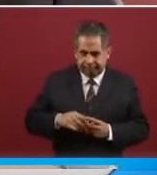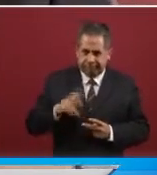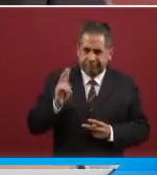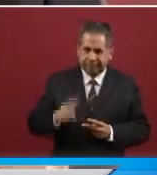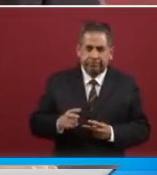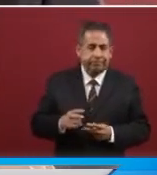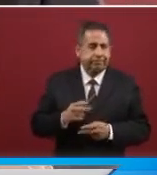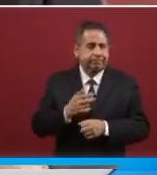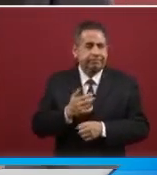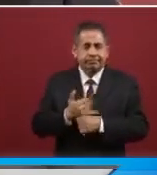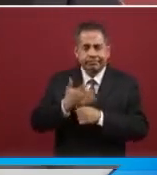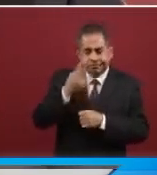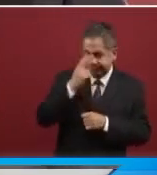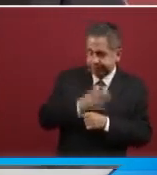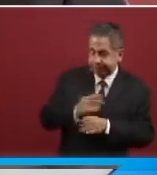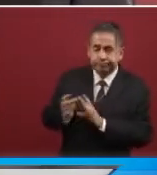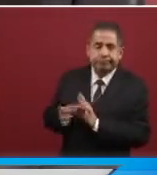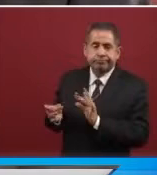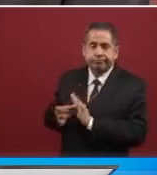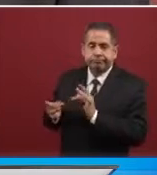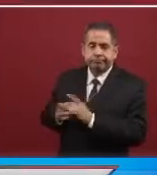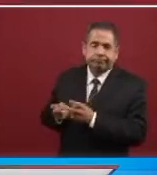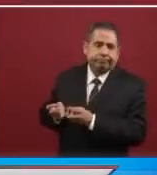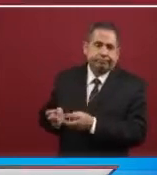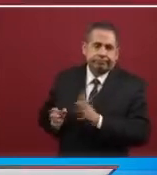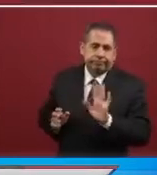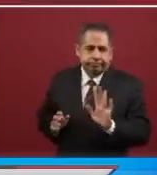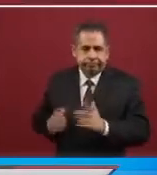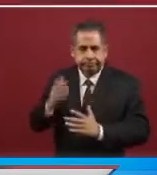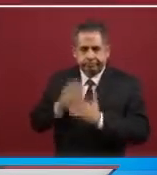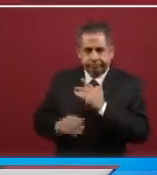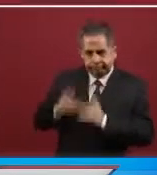goes hand in hand with the increase of the migratory phenomenon, mainly in Honduras